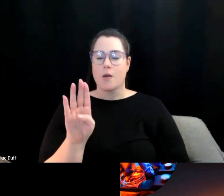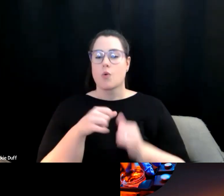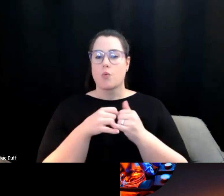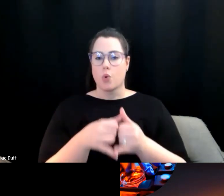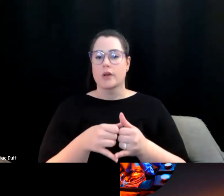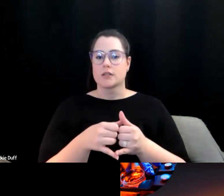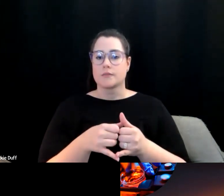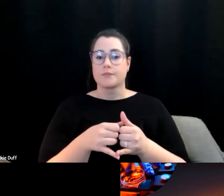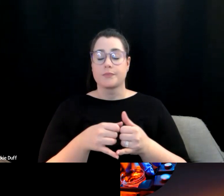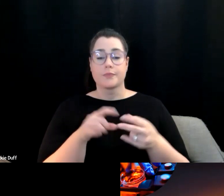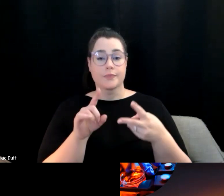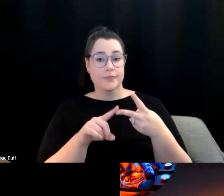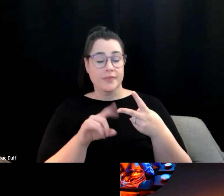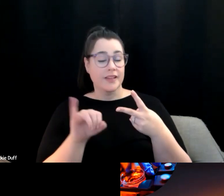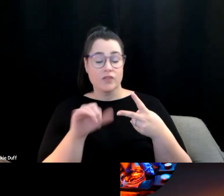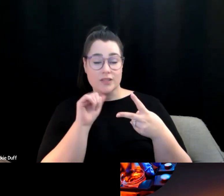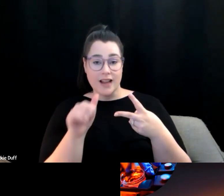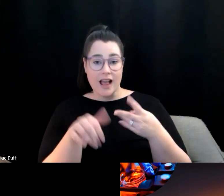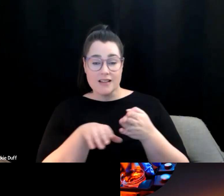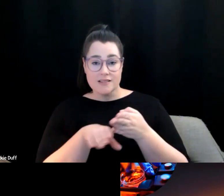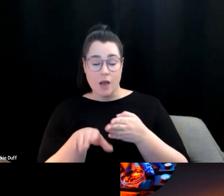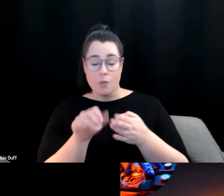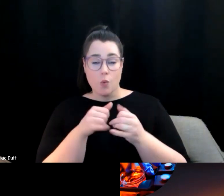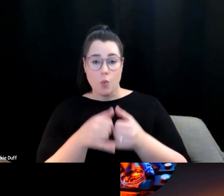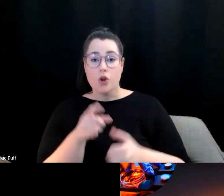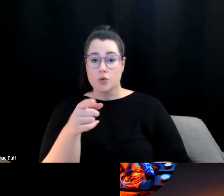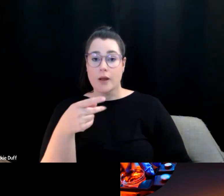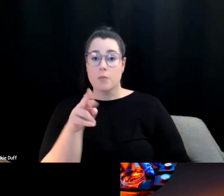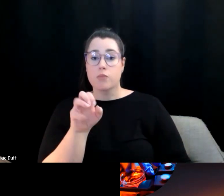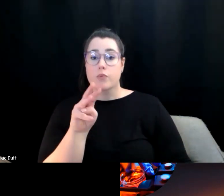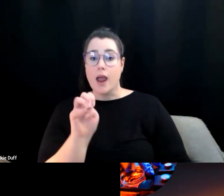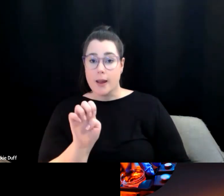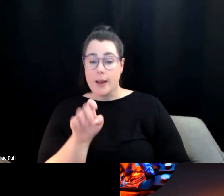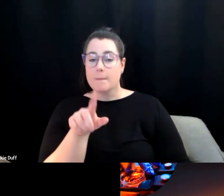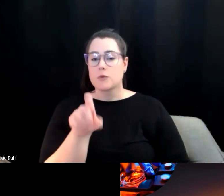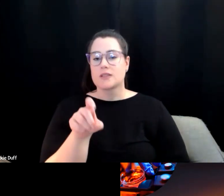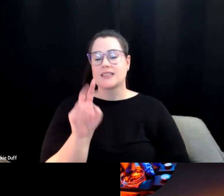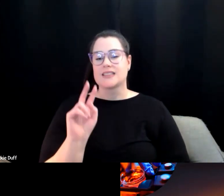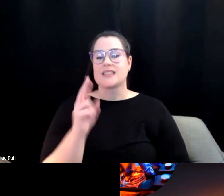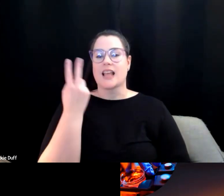If you're not a subaward and you're a prime, you need a secondary step, and that's a full registration on SAM.gov.